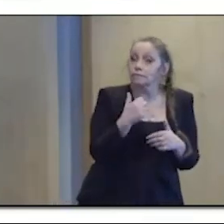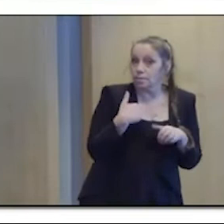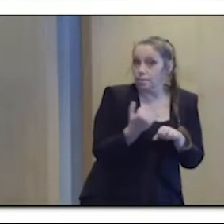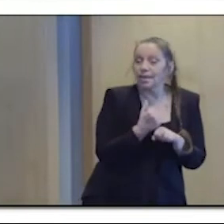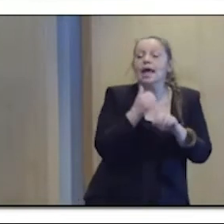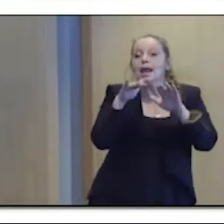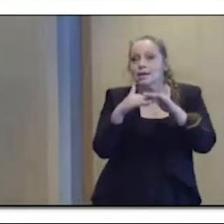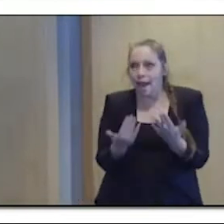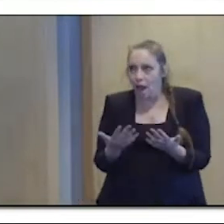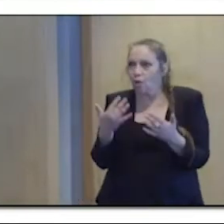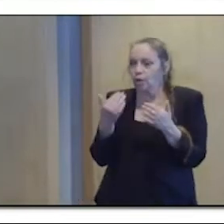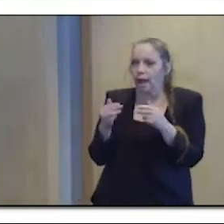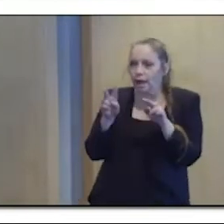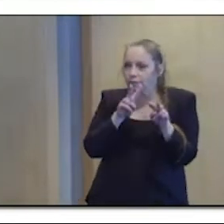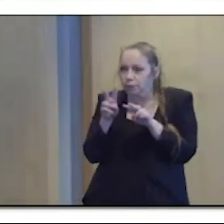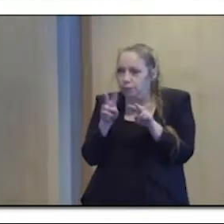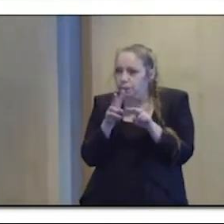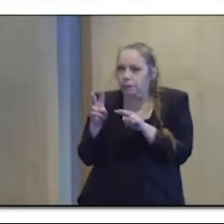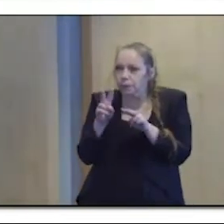to help them predict what generation they're going to have,